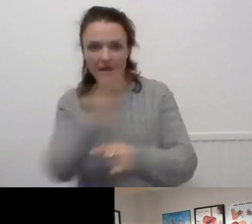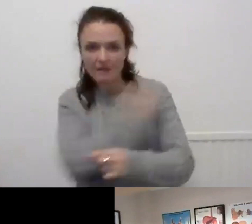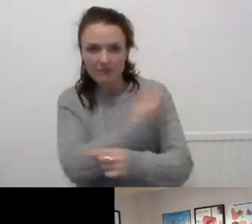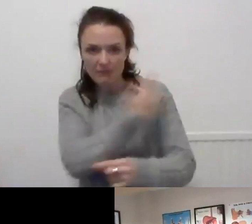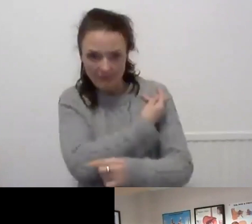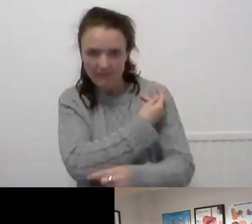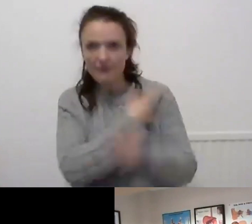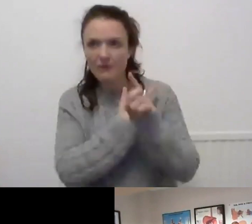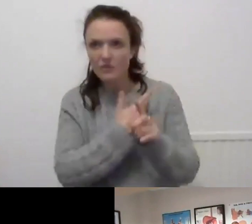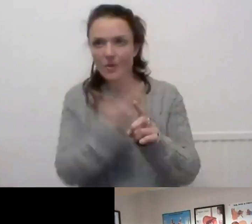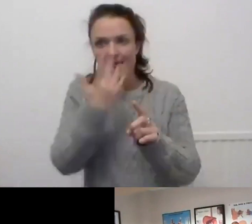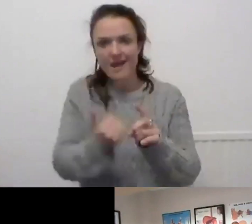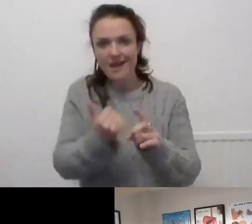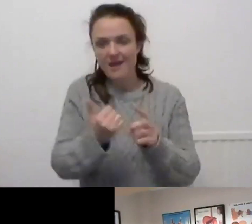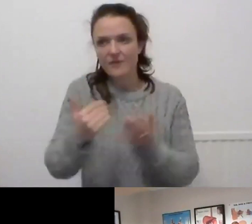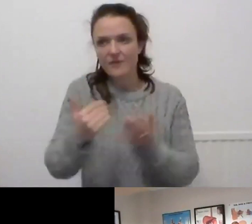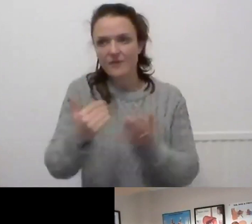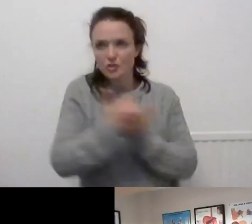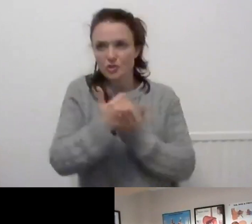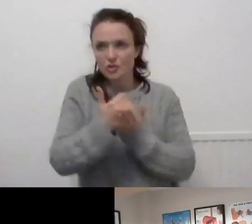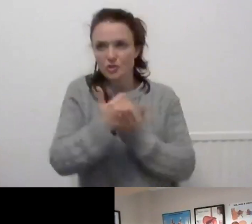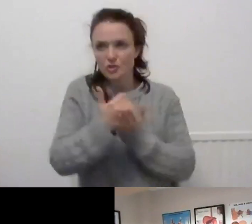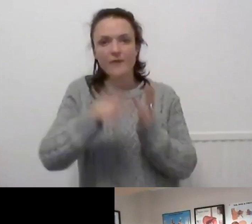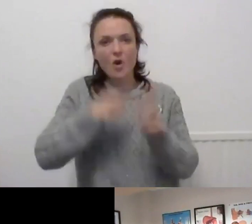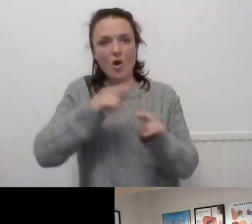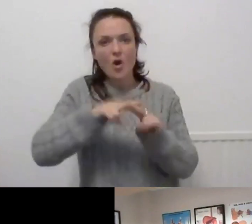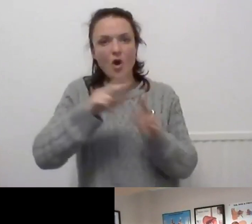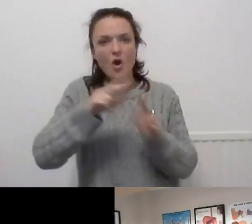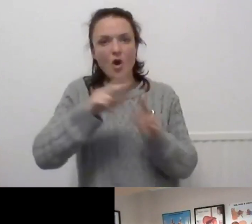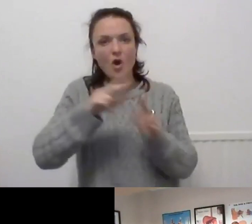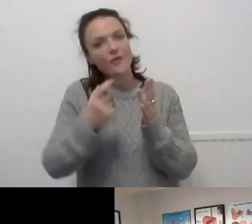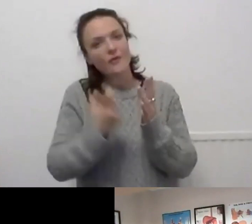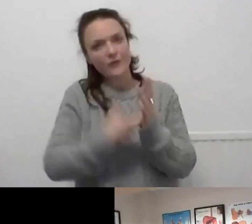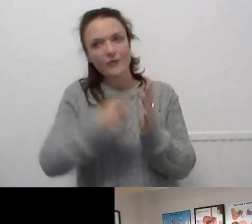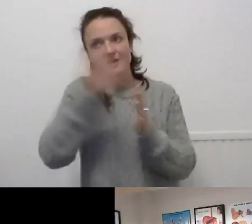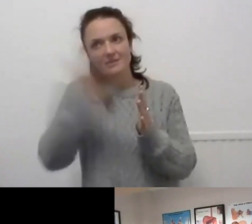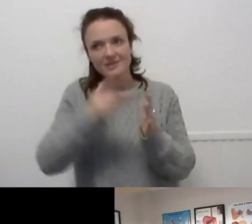vaccinate their population. So you can go and see your doctors and your nursing team that you know,